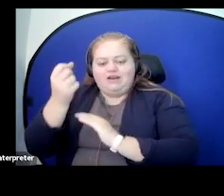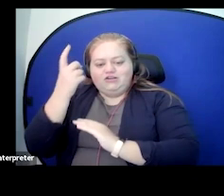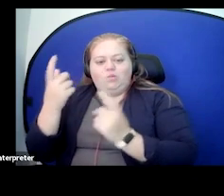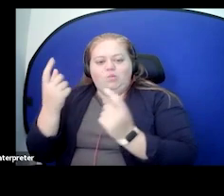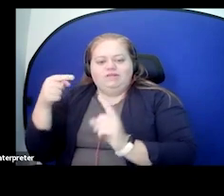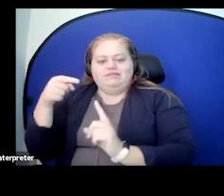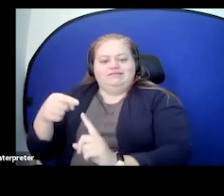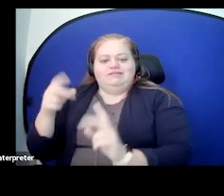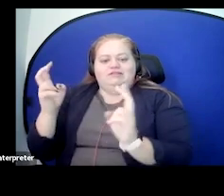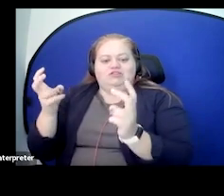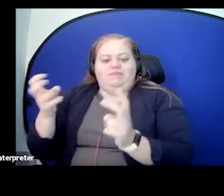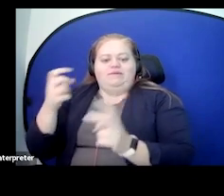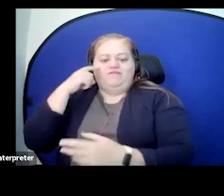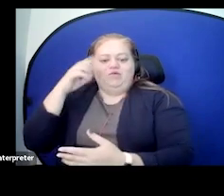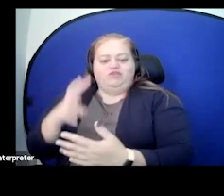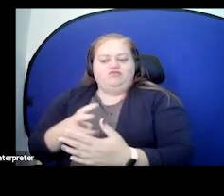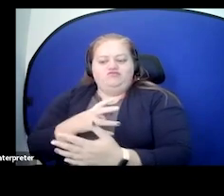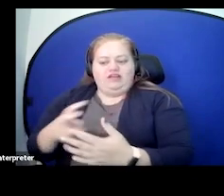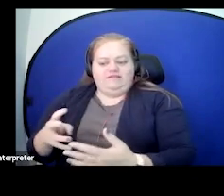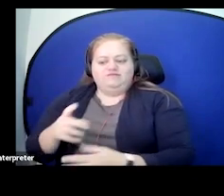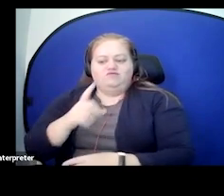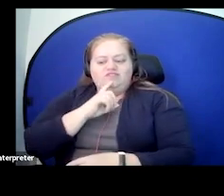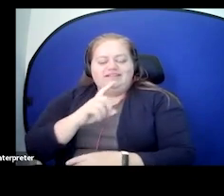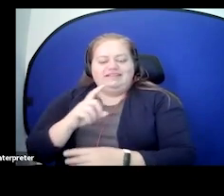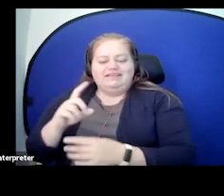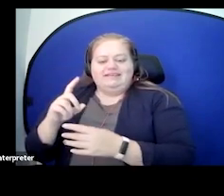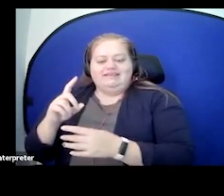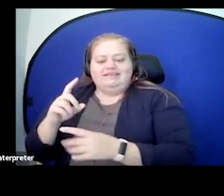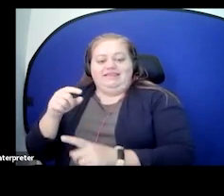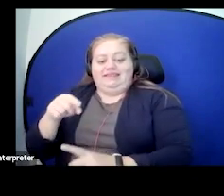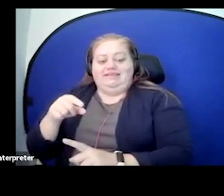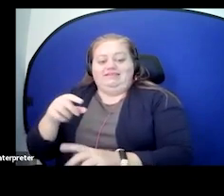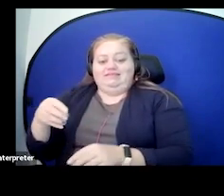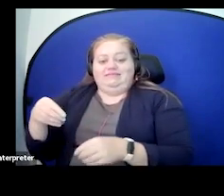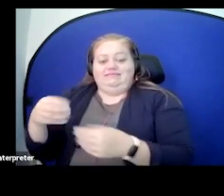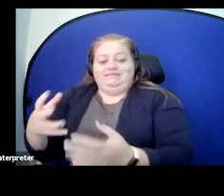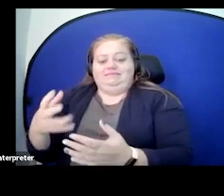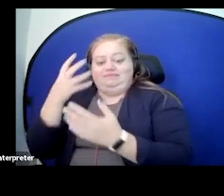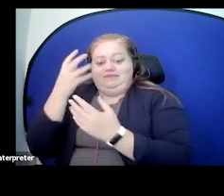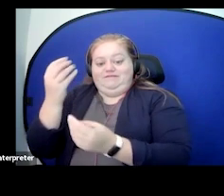So it links this behavior over time graph